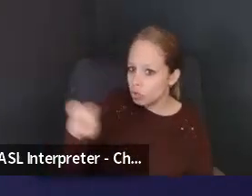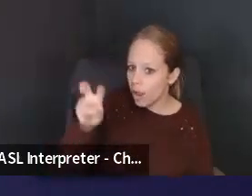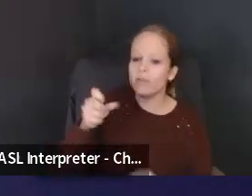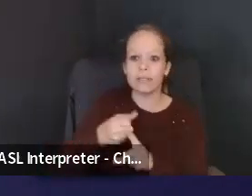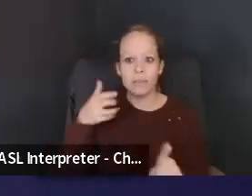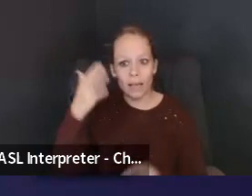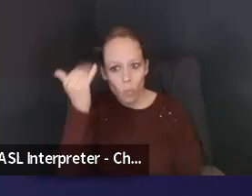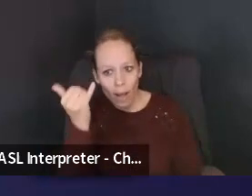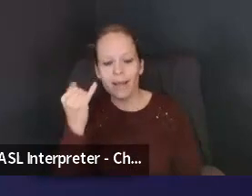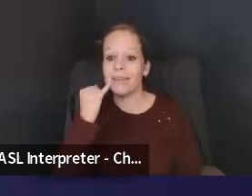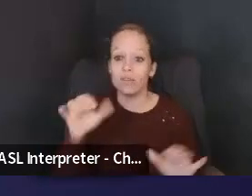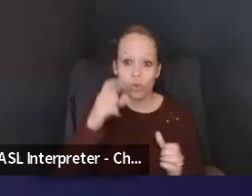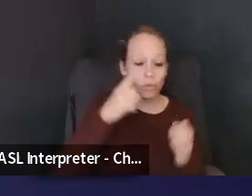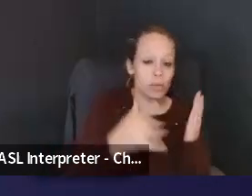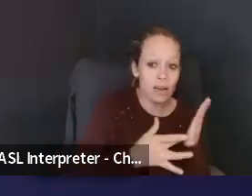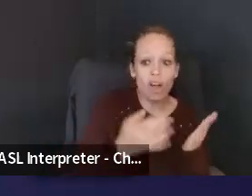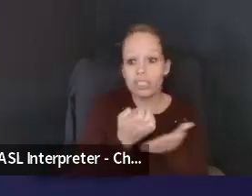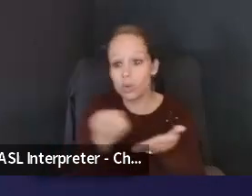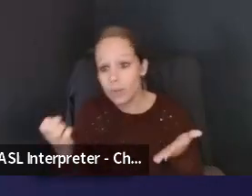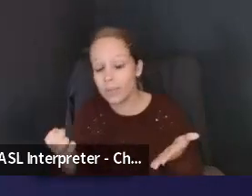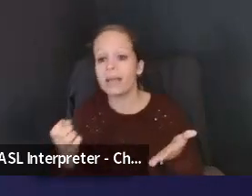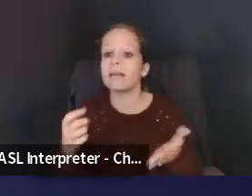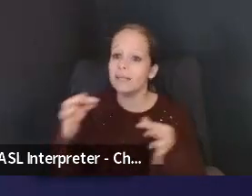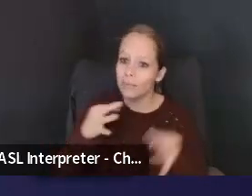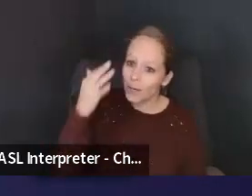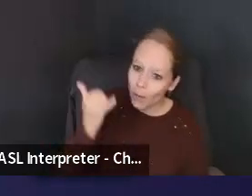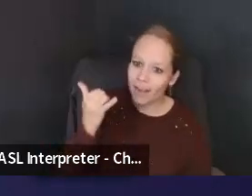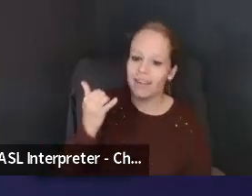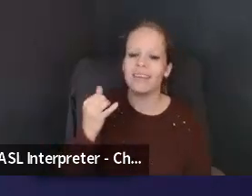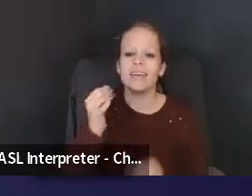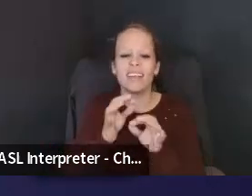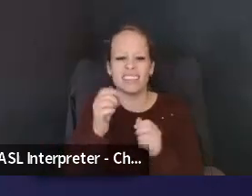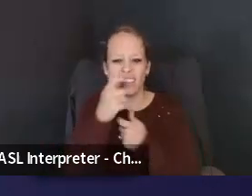it for technology and equipment say why as well. What's interesting about technology and equipment,